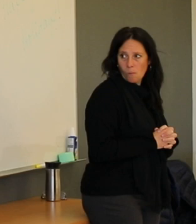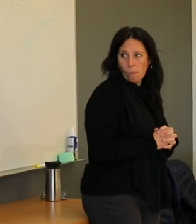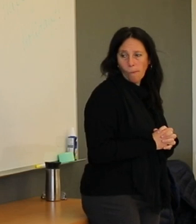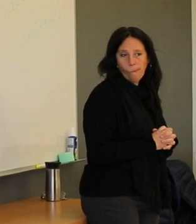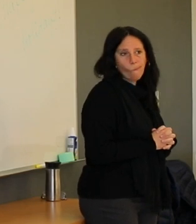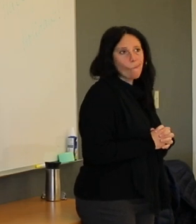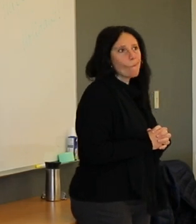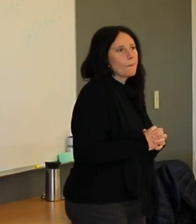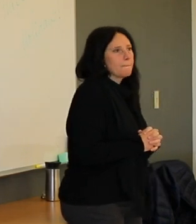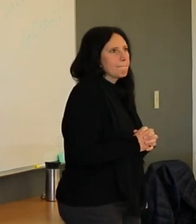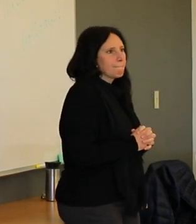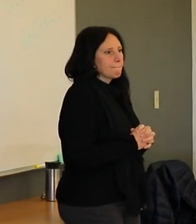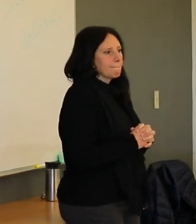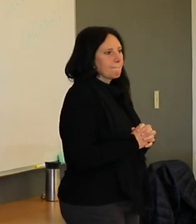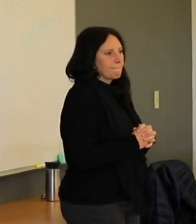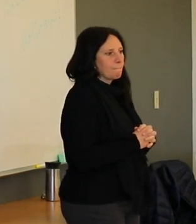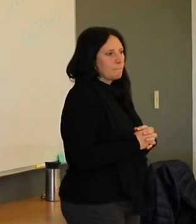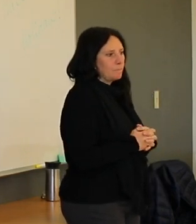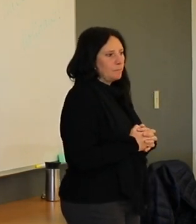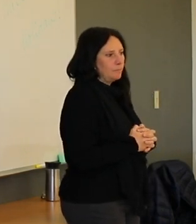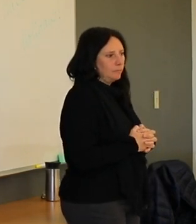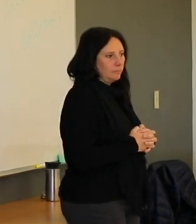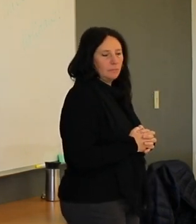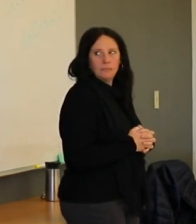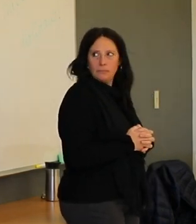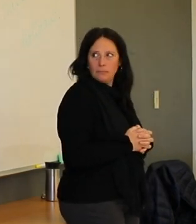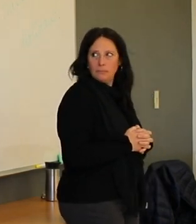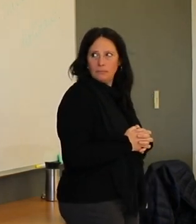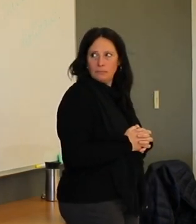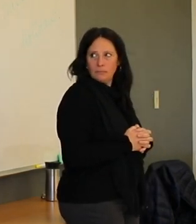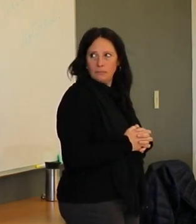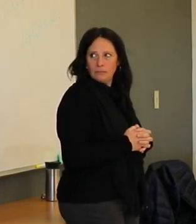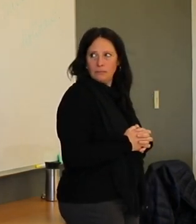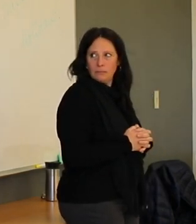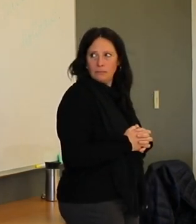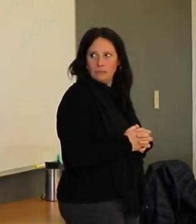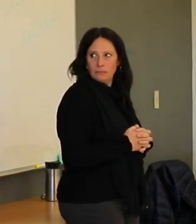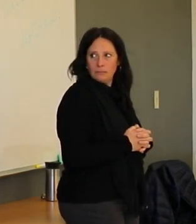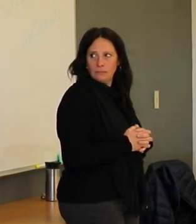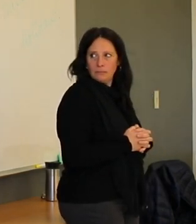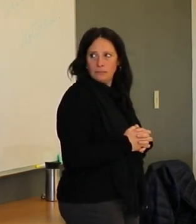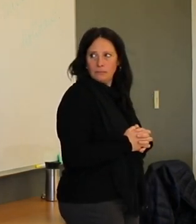And you can see down here it'll show up.